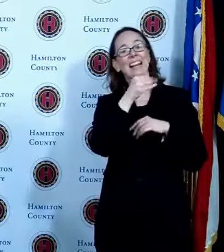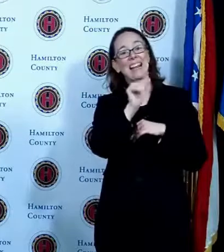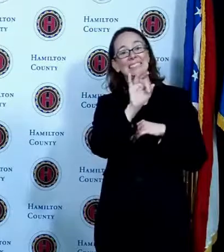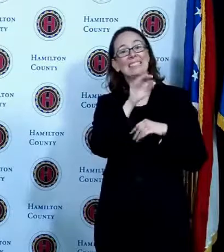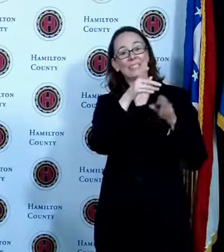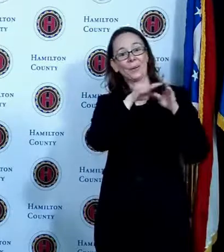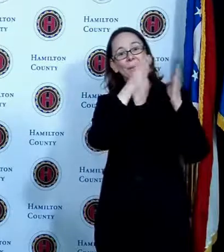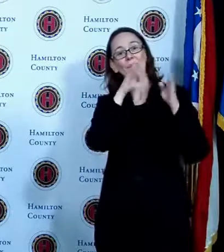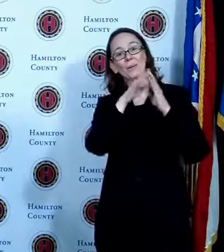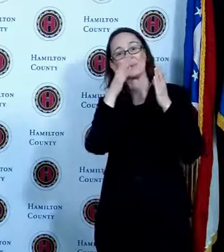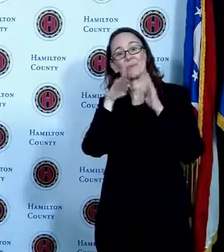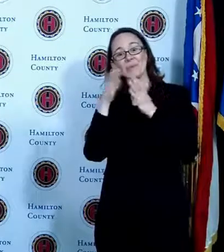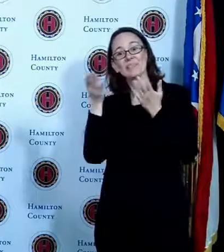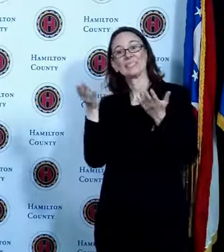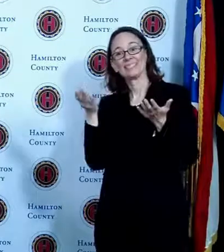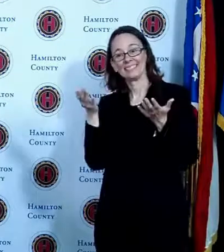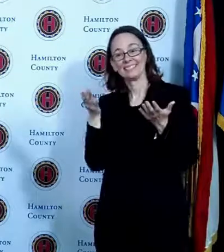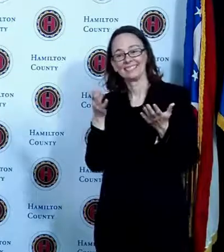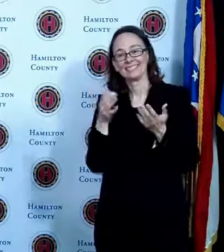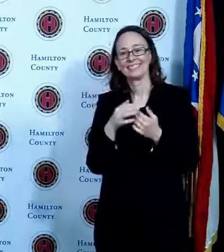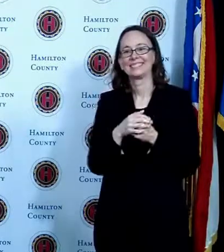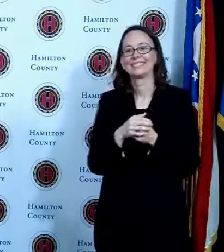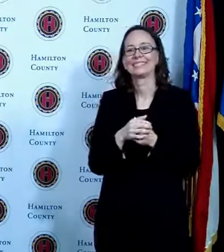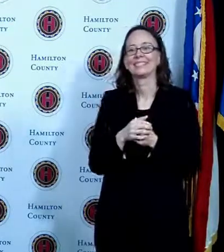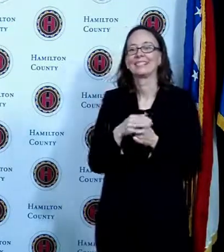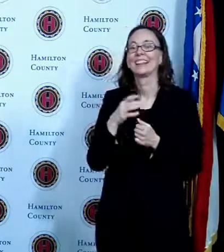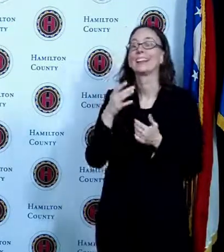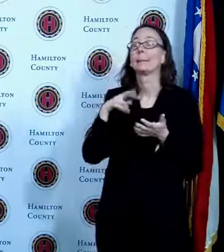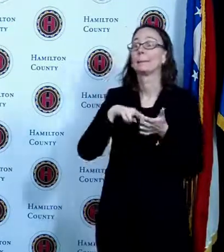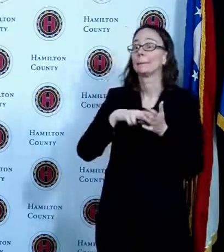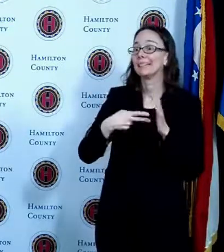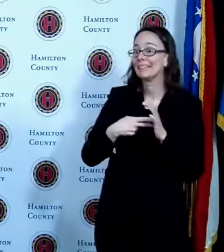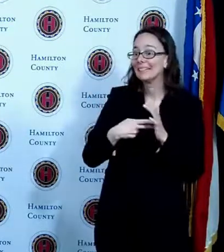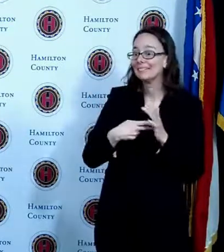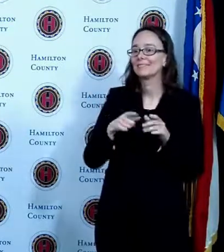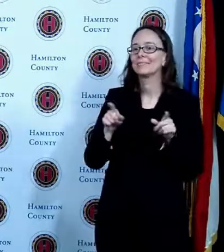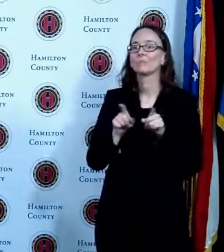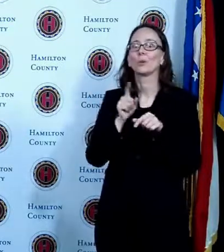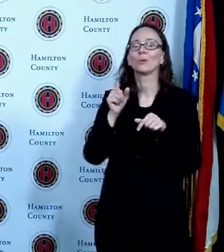was before which is kind of this unfortunately a perfect storm so I am